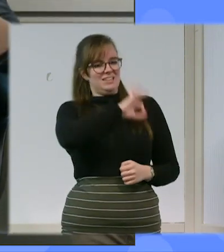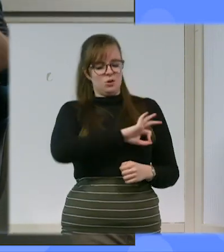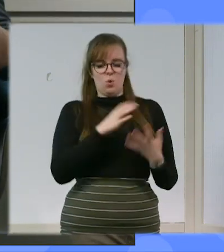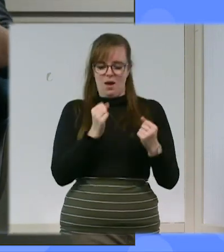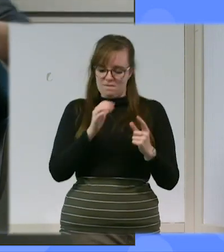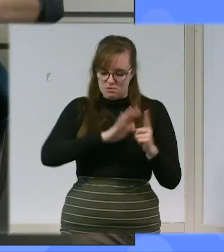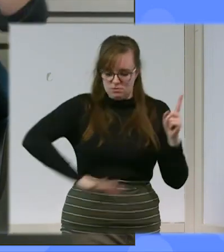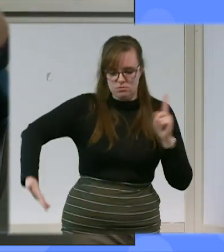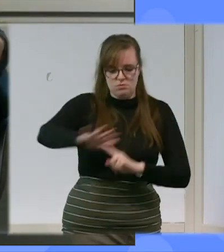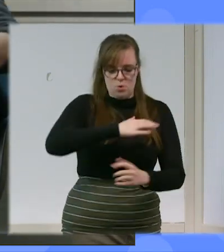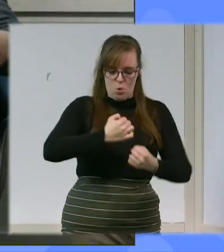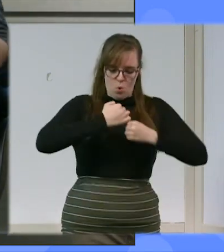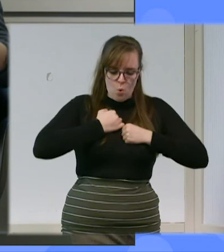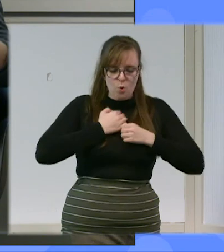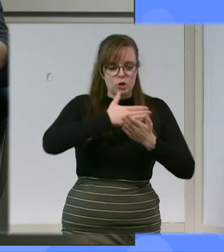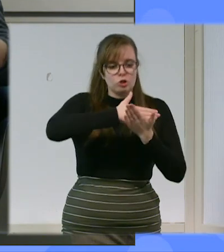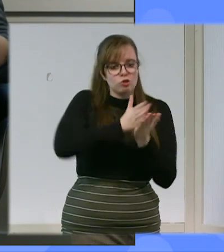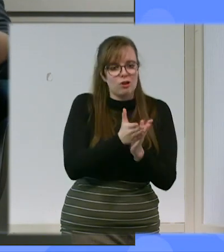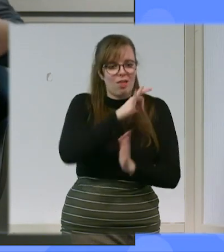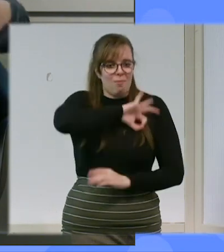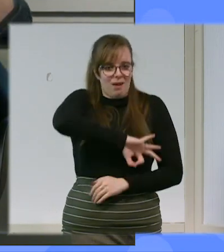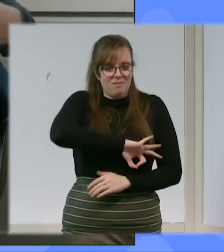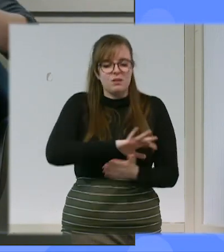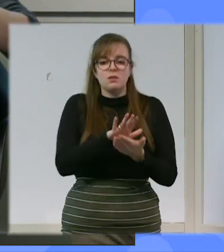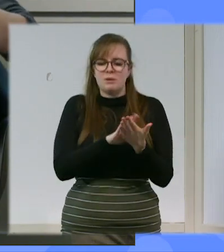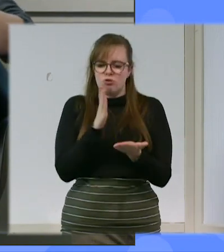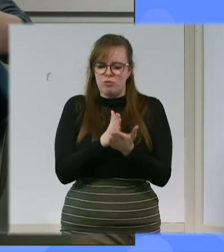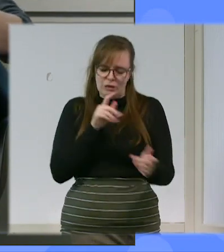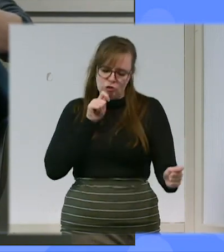owning it or sharing in the benefit and so really redesigning businesses is a